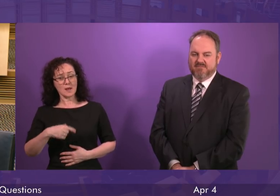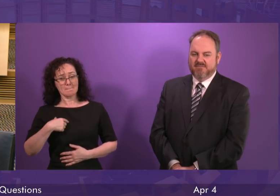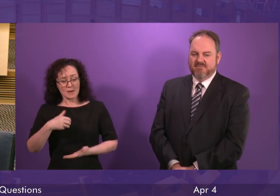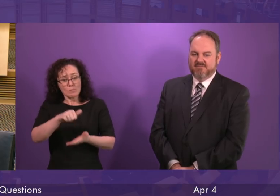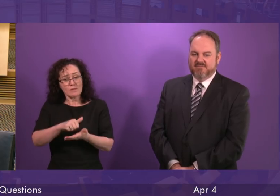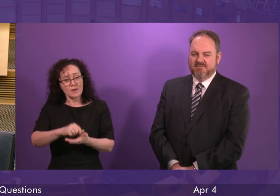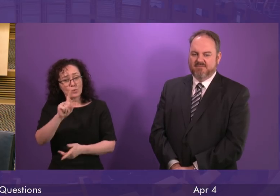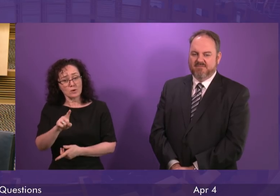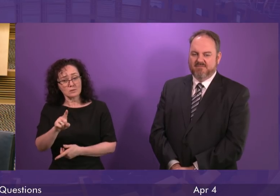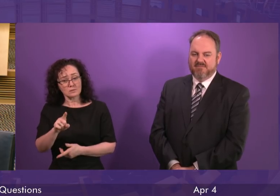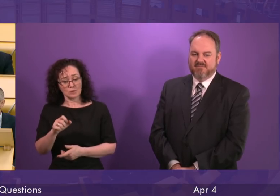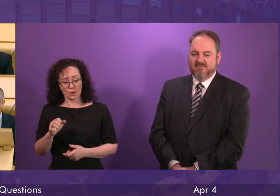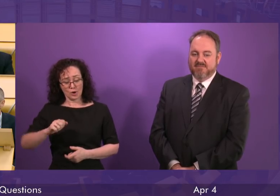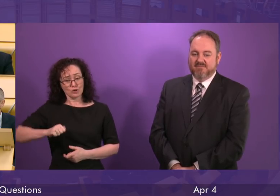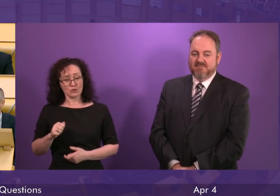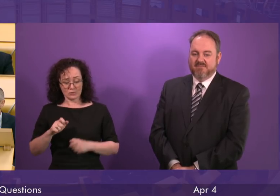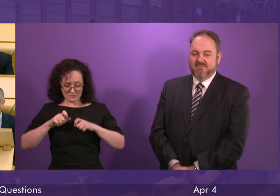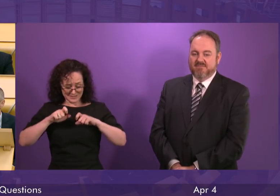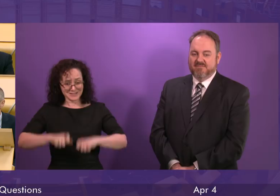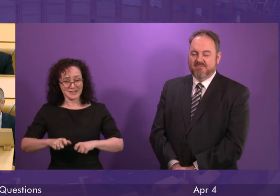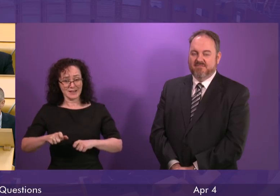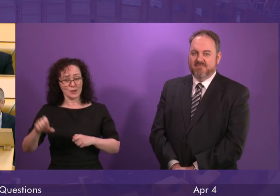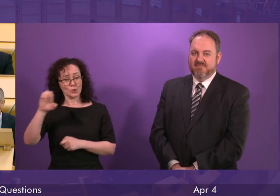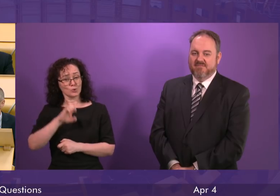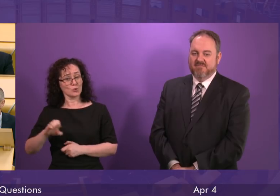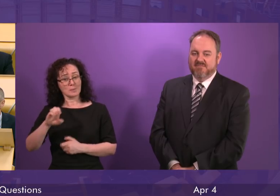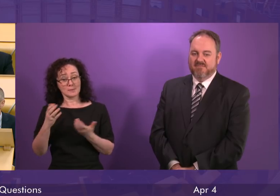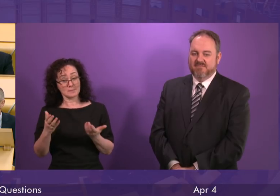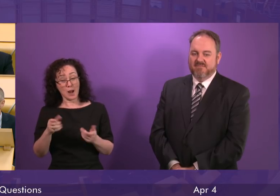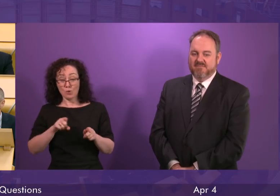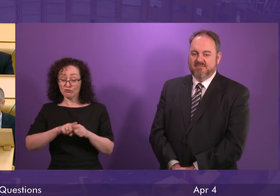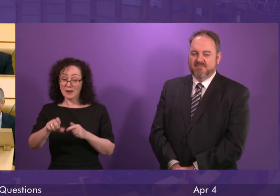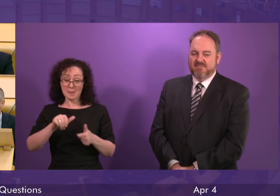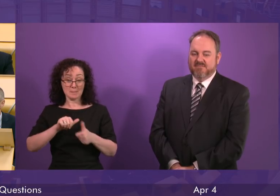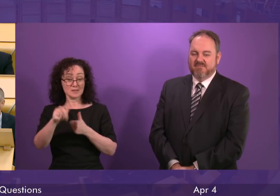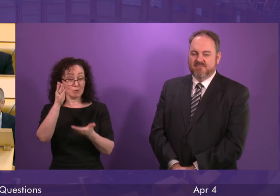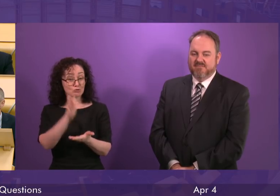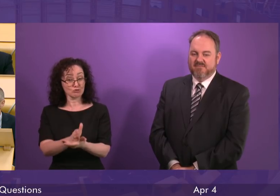Scotland to remain in the EU, and I will do everything that I can to bring that option